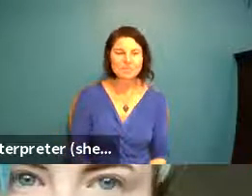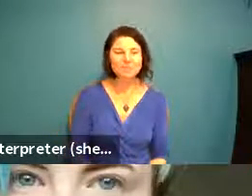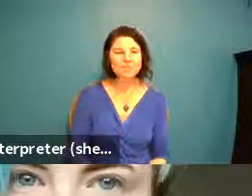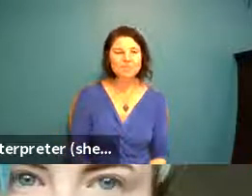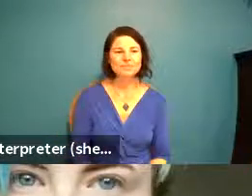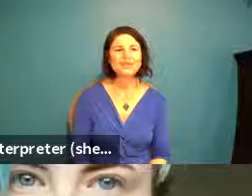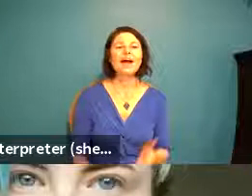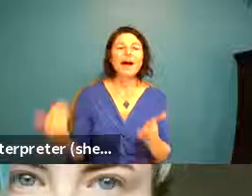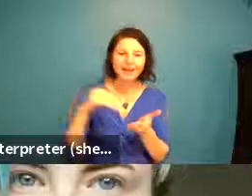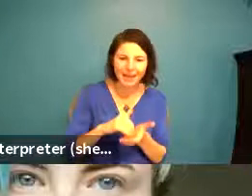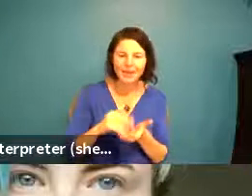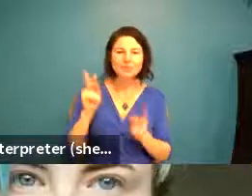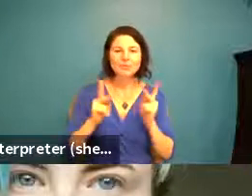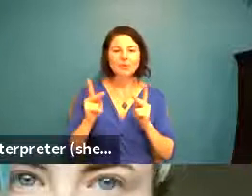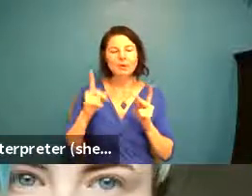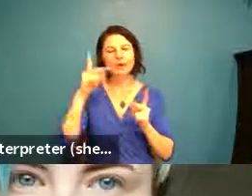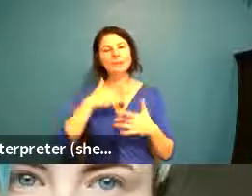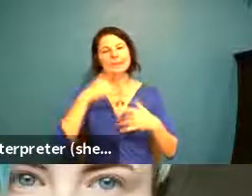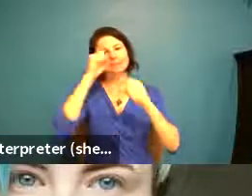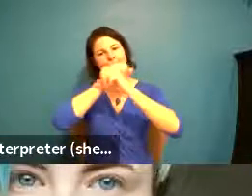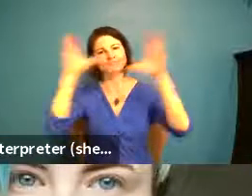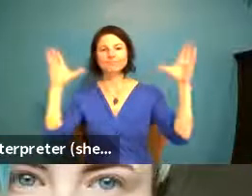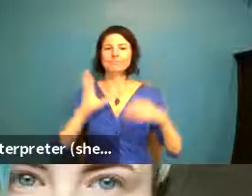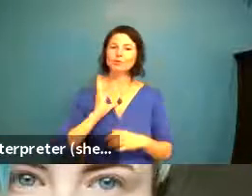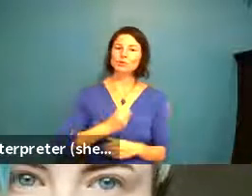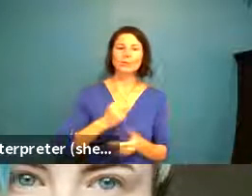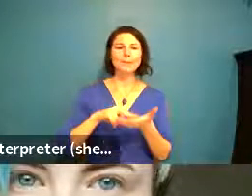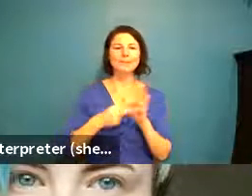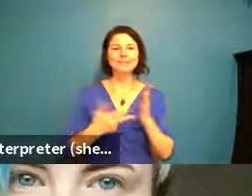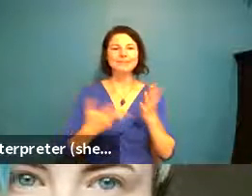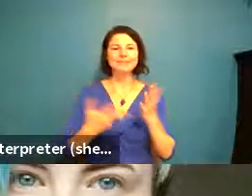they think of transgender people, they tend to think of people who have undergone transition, like the people on the left hand